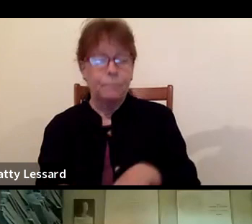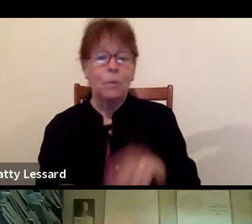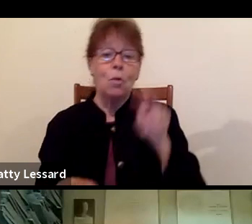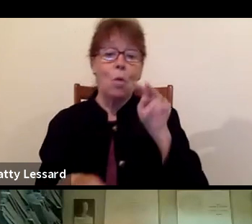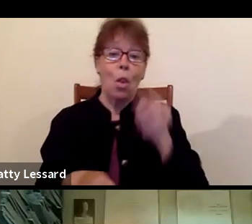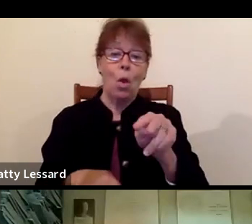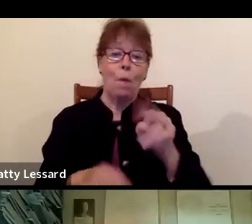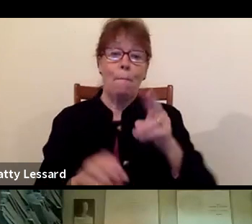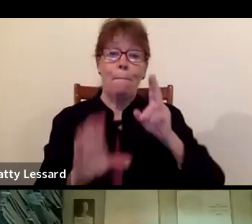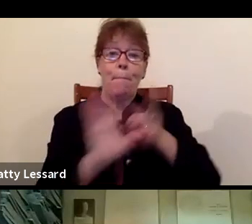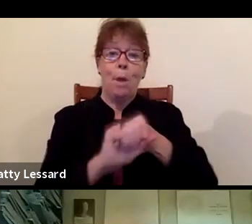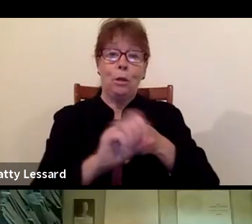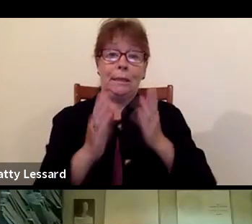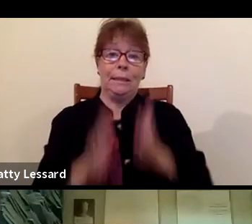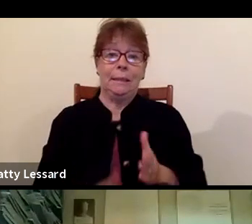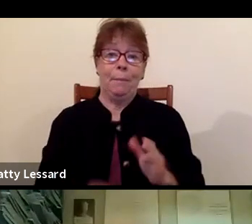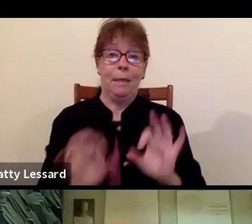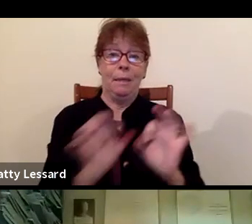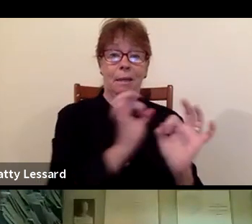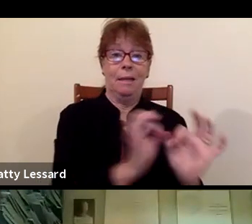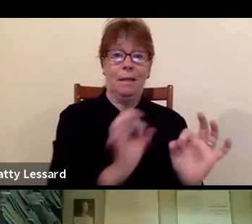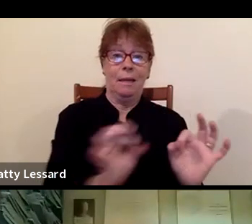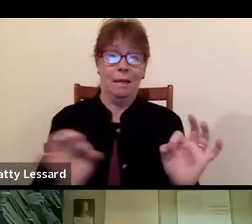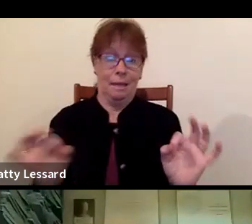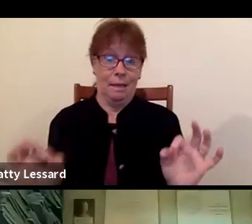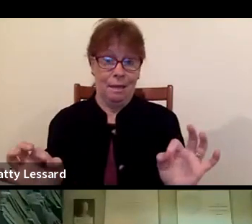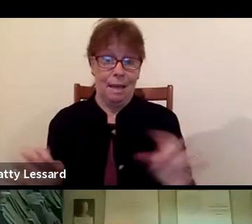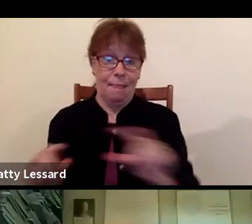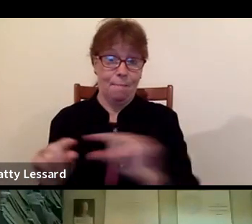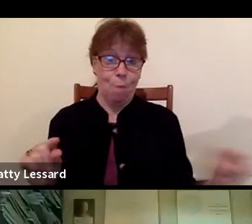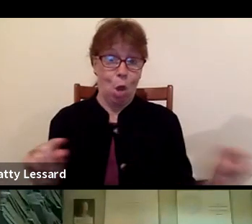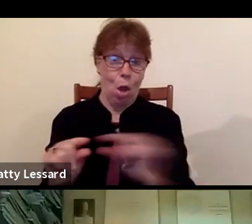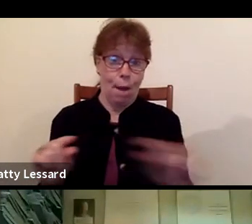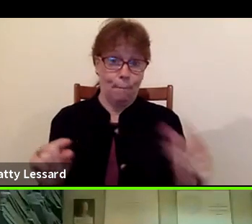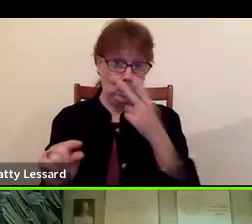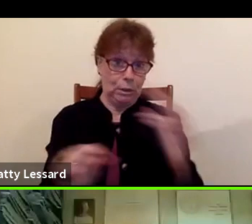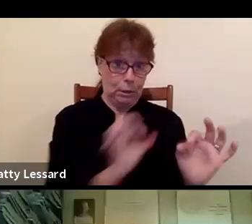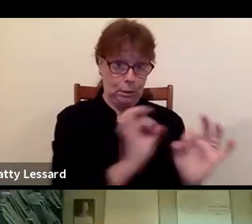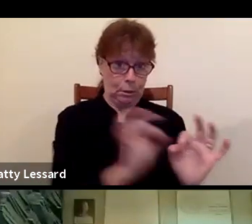≫ Ted: Am I right, nine people? ≫ Nancy: Nine panelists and 16 attendees.